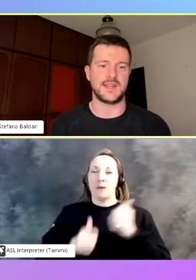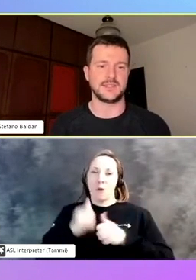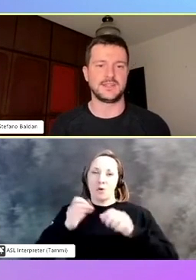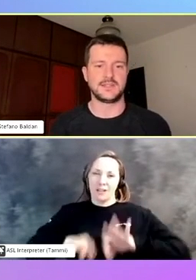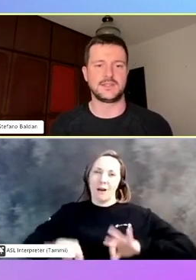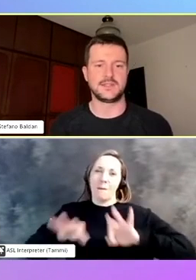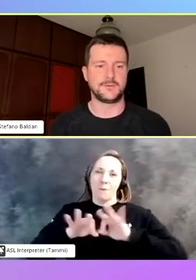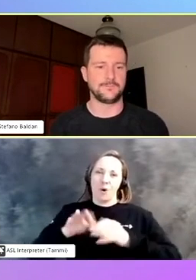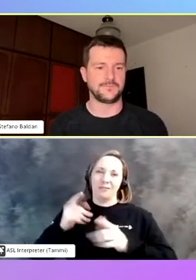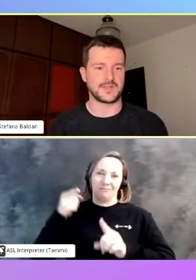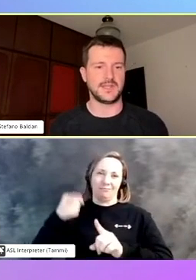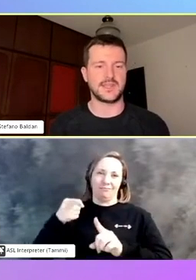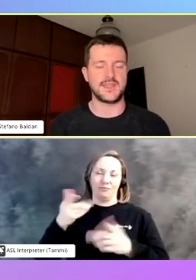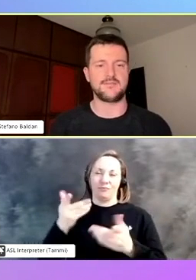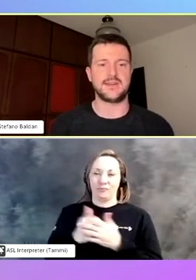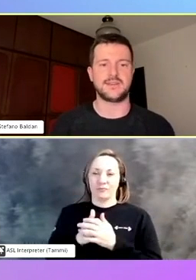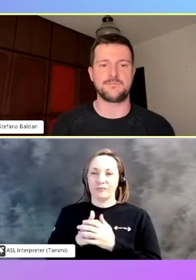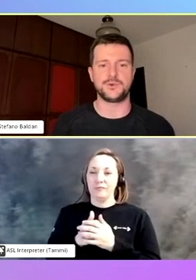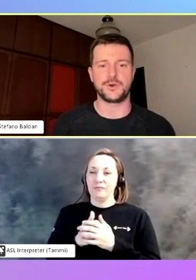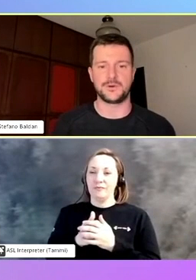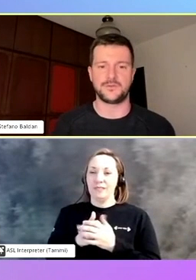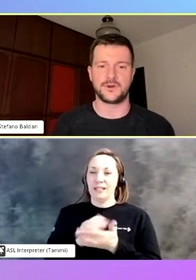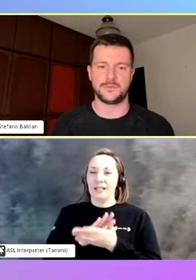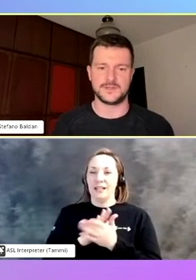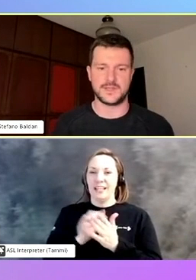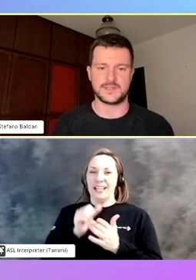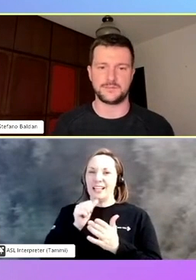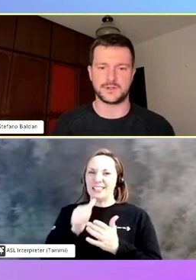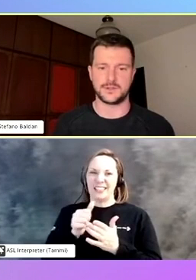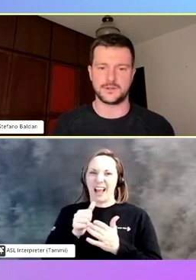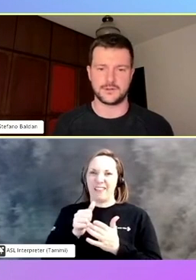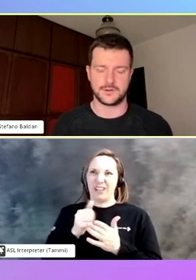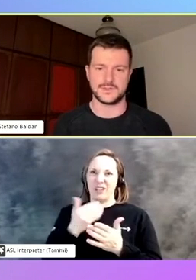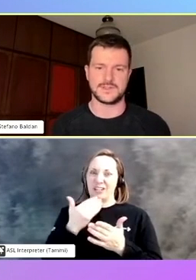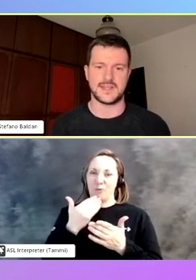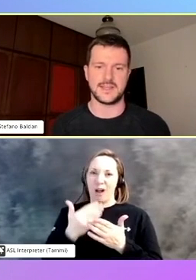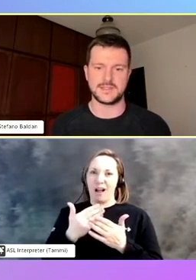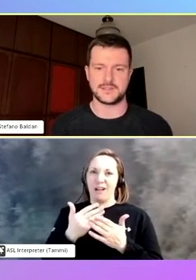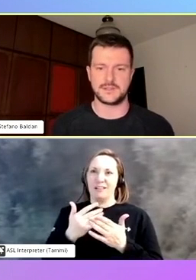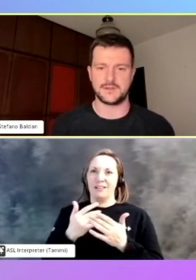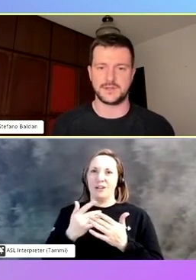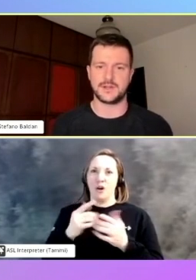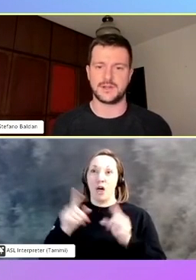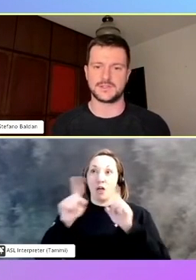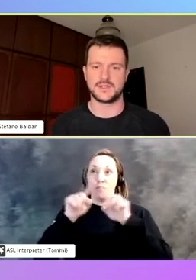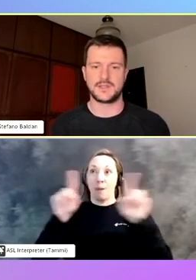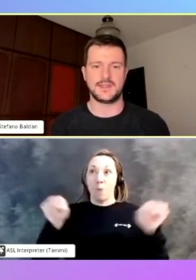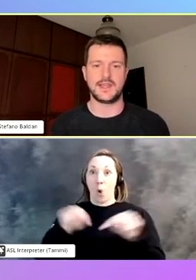of reasons, including visual impairments or altering the warnasch motor impairments, but we also allow people that